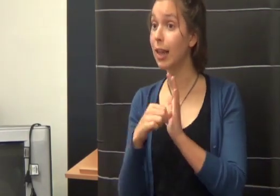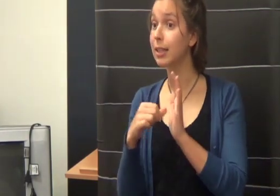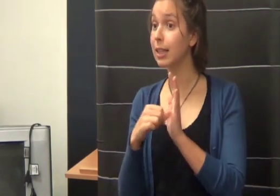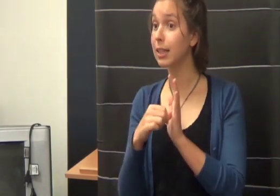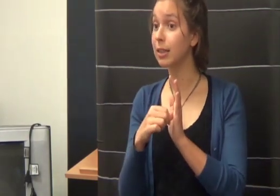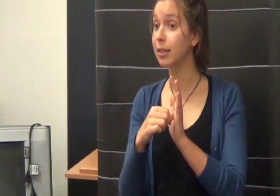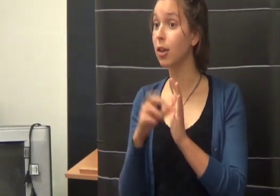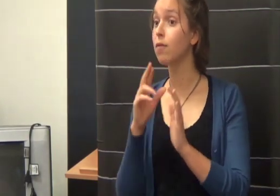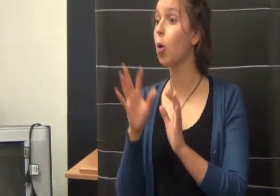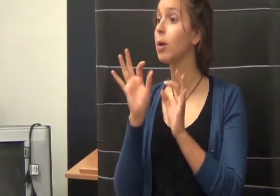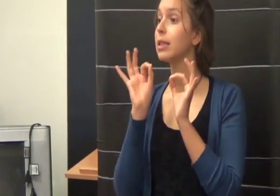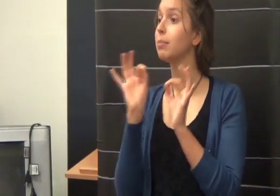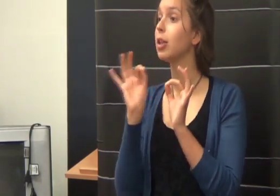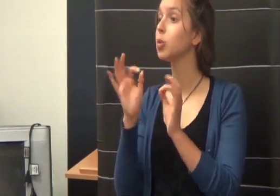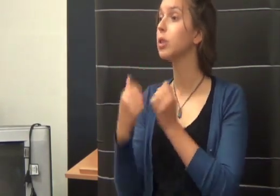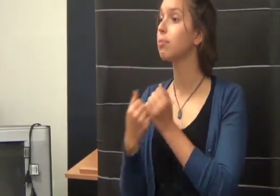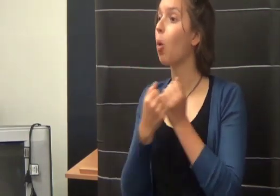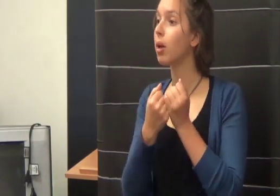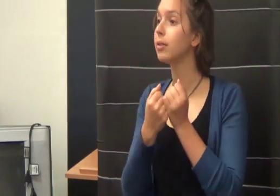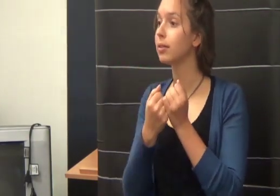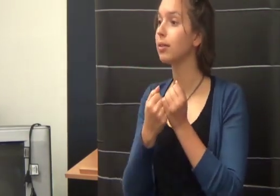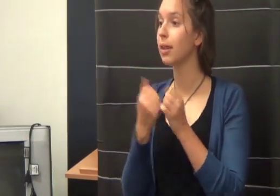sure that the staff who work with you can meet your needs.